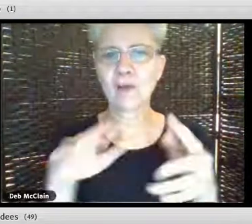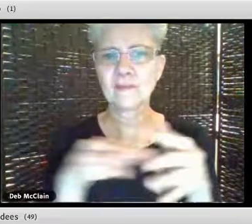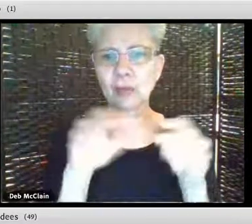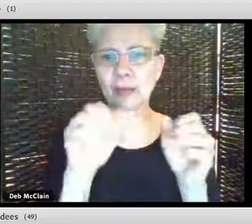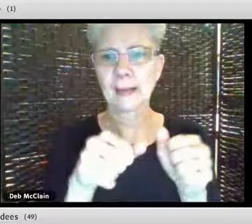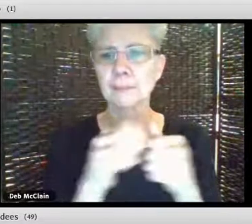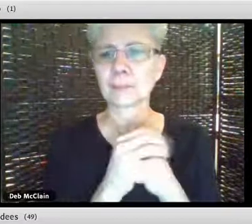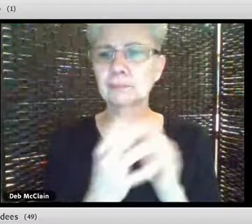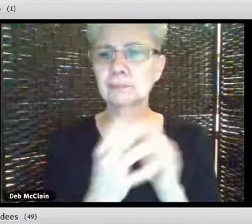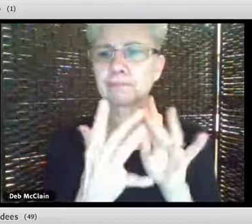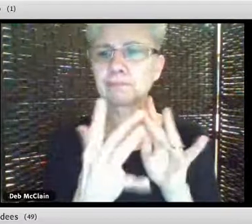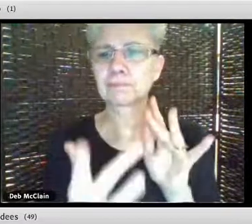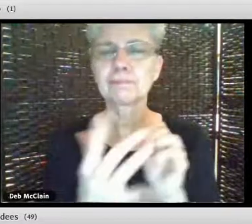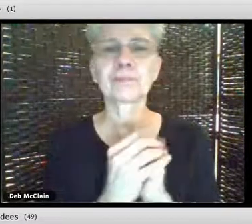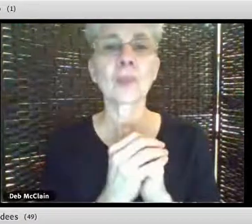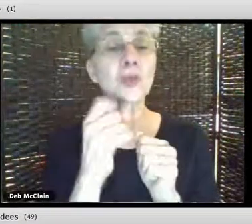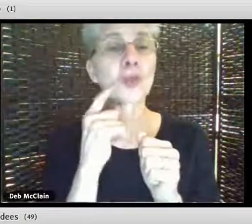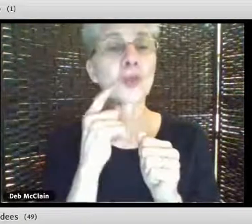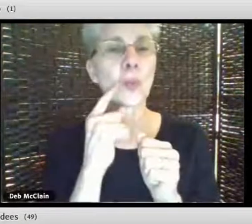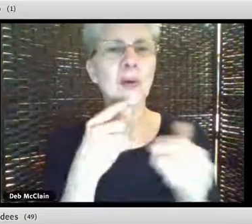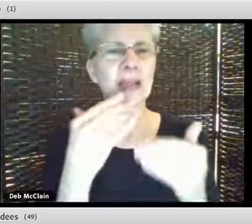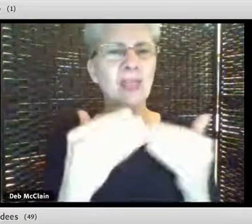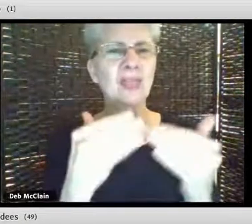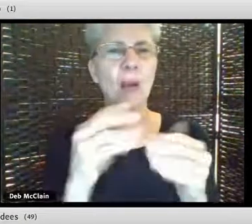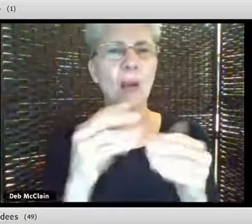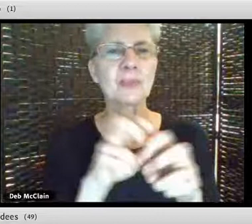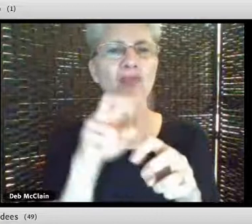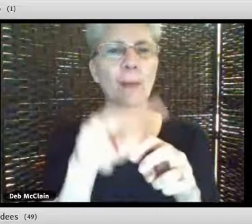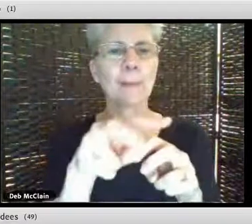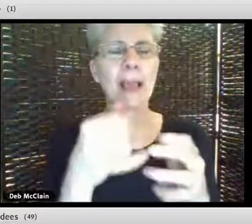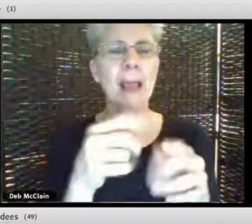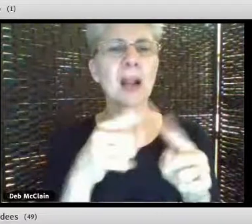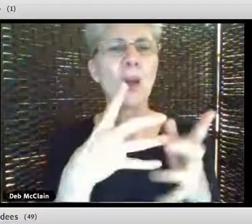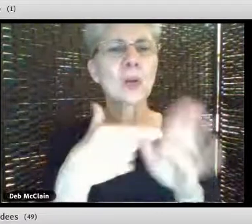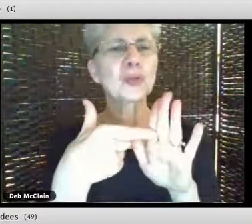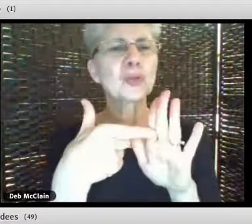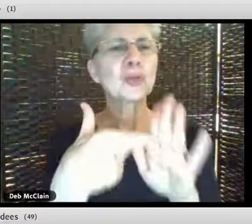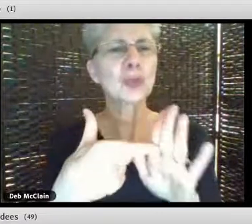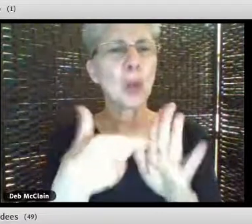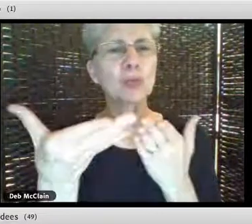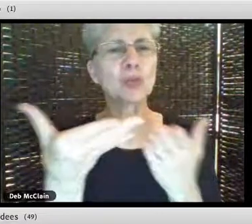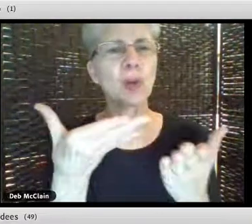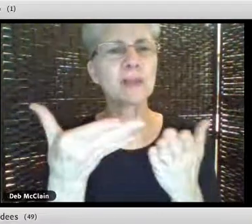that there is definitely more to Google products and services that -- than we're even aware of.